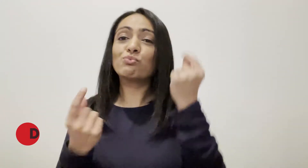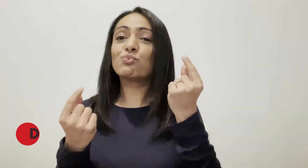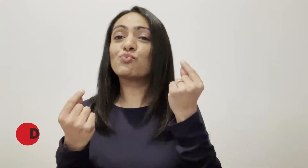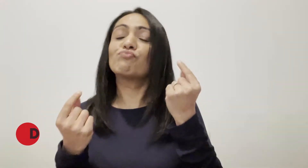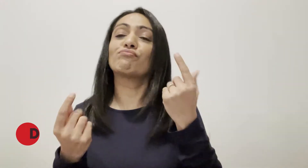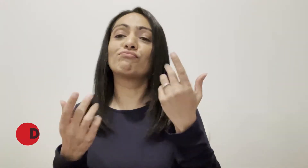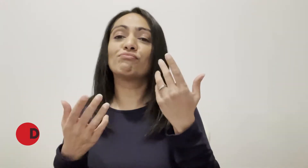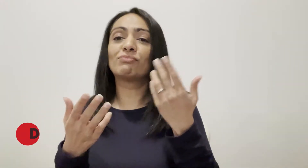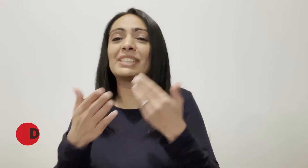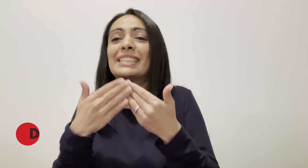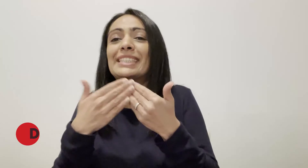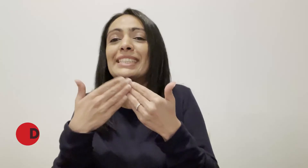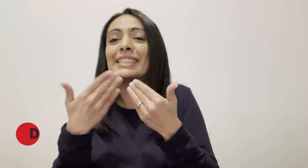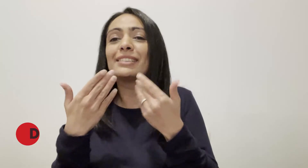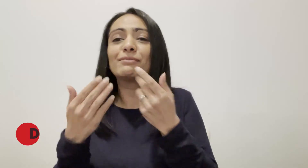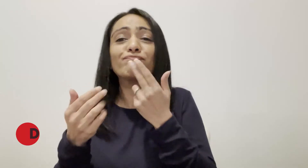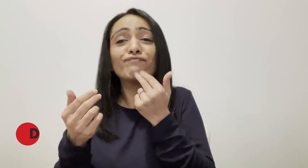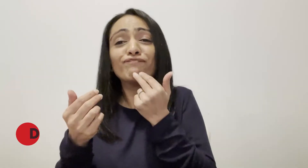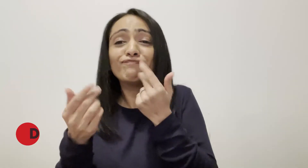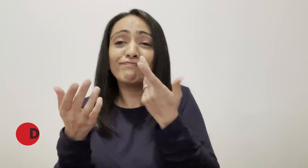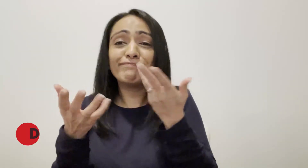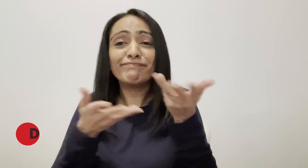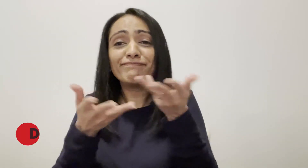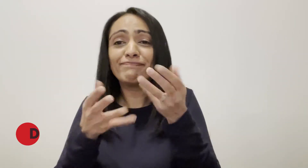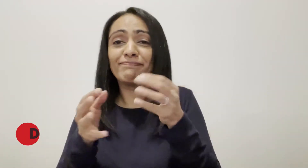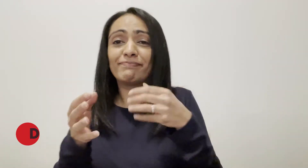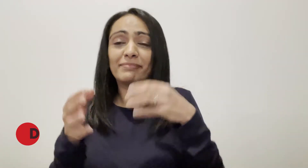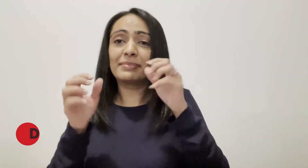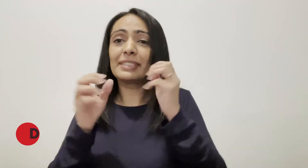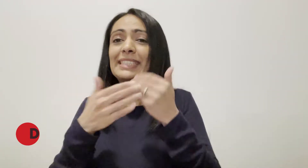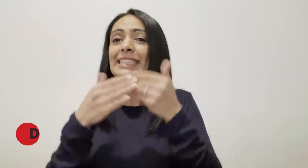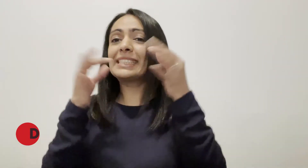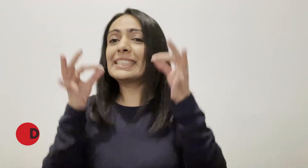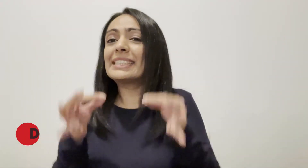but that was easier to manage on a smaller scale.